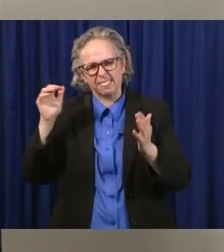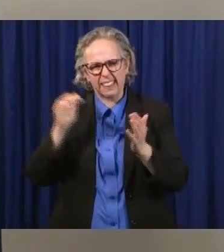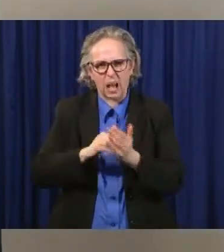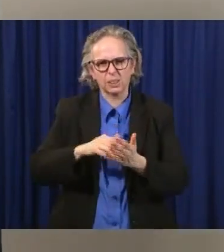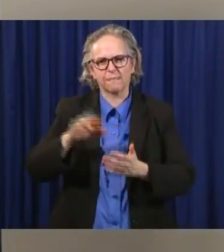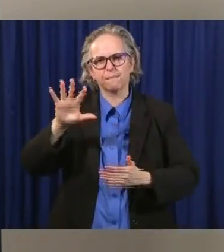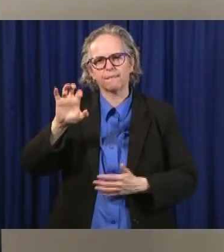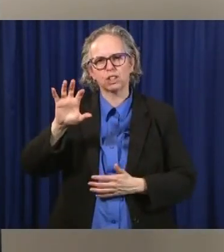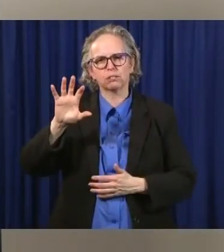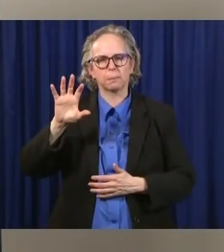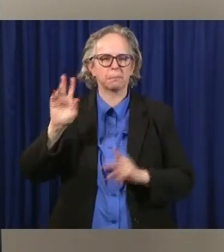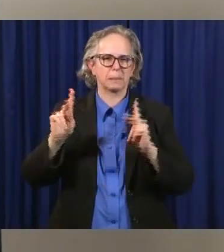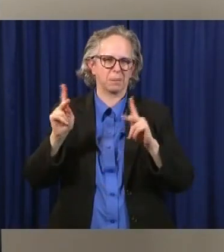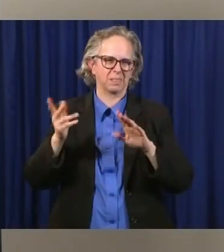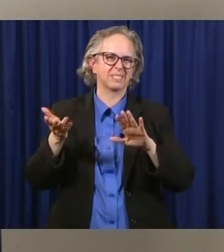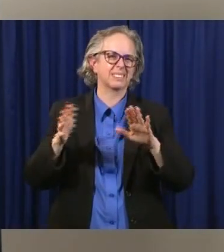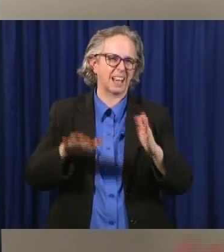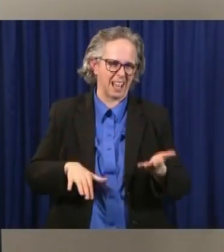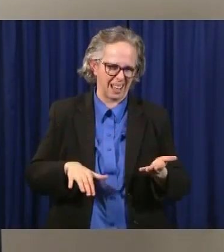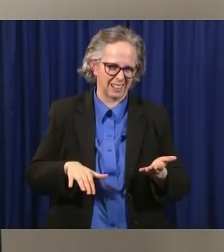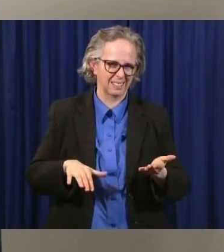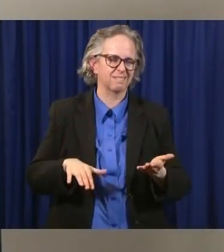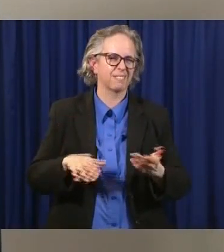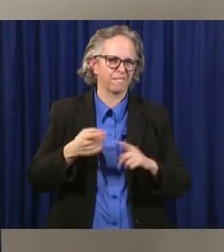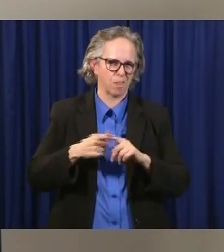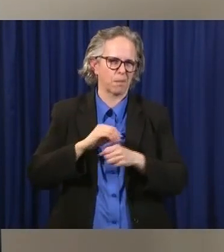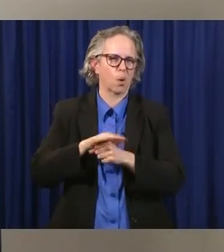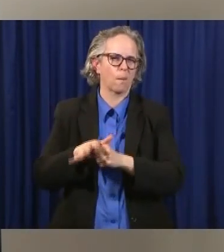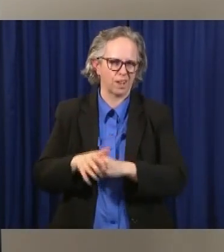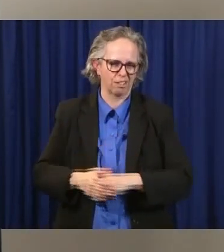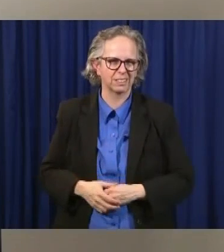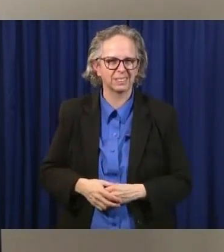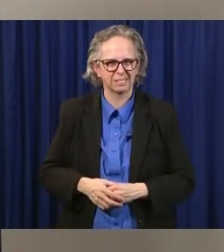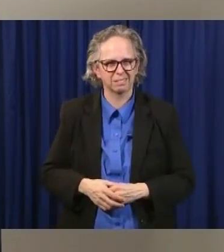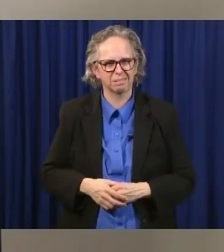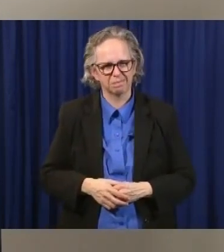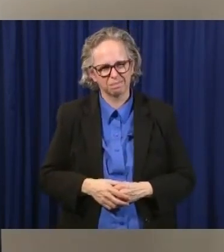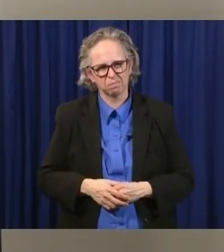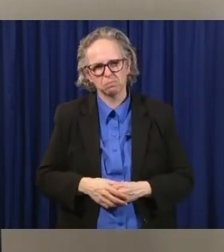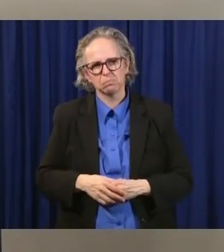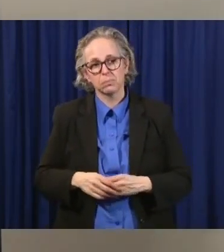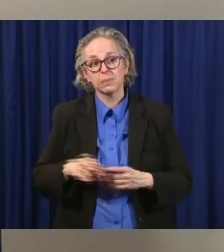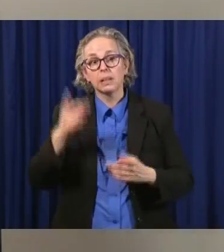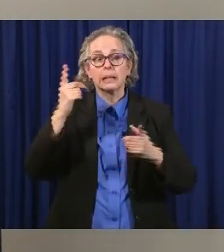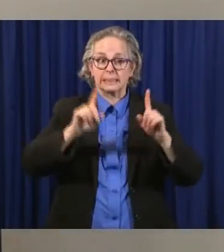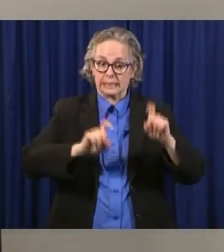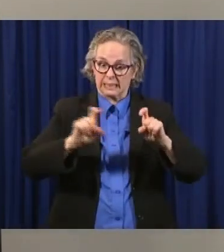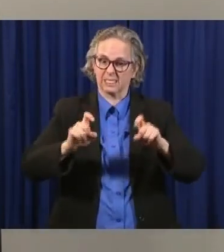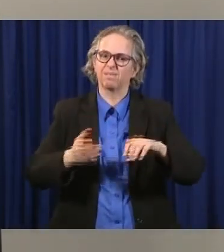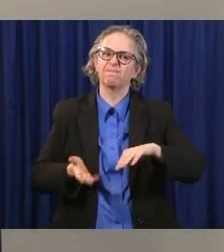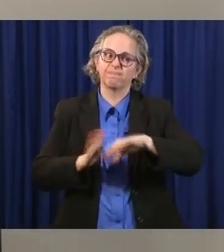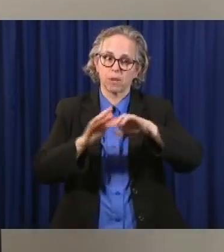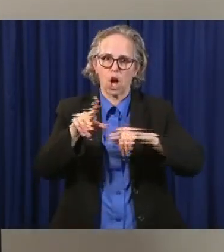AND IN THIS COUNTRY, WE HAVE LOST 73,500 PEOPLE TO THIS DISEASE. NEXT SLIDE, ERIC. AGAIN, MUCH OF THE SAME, OUR